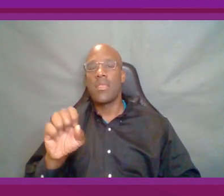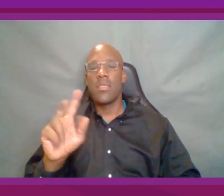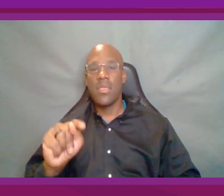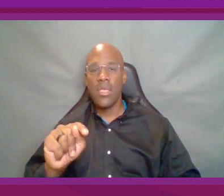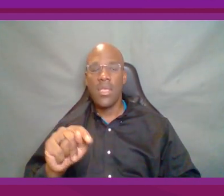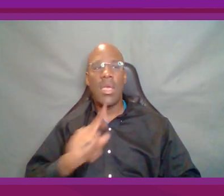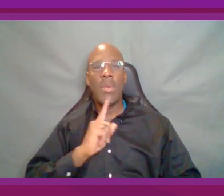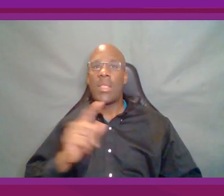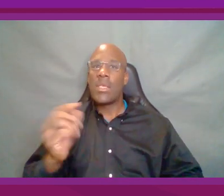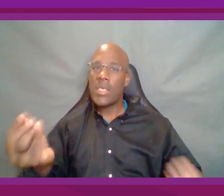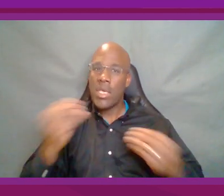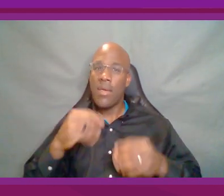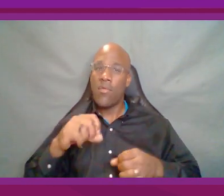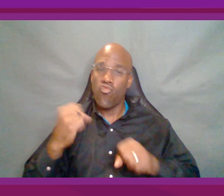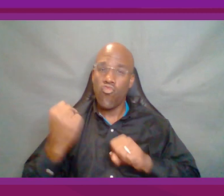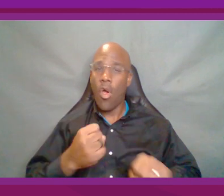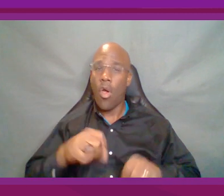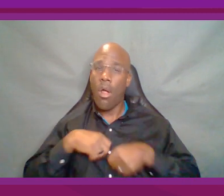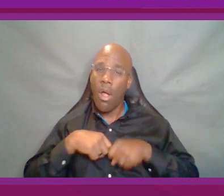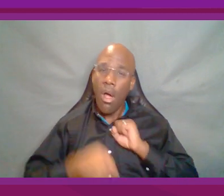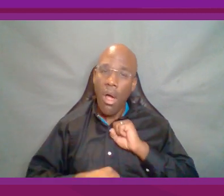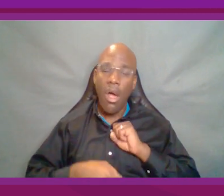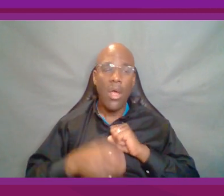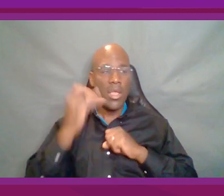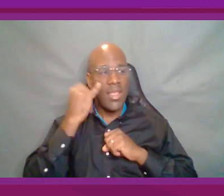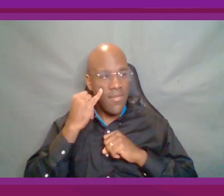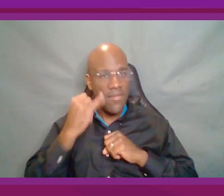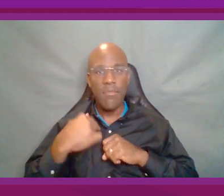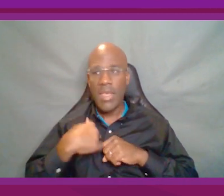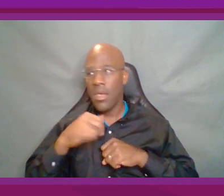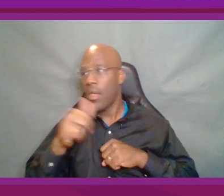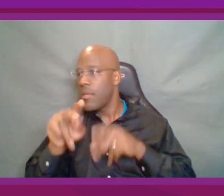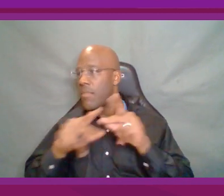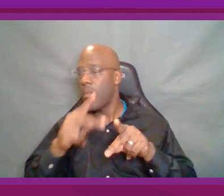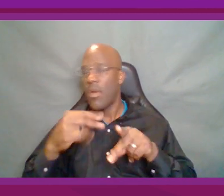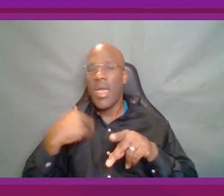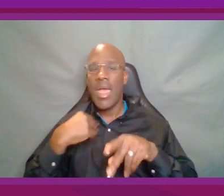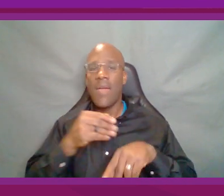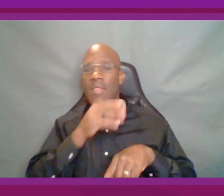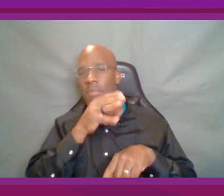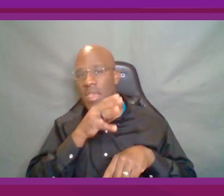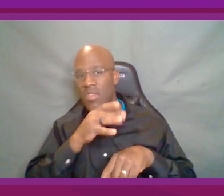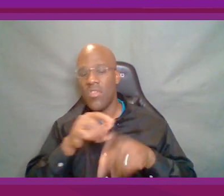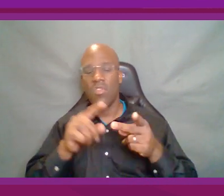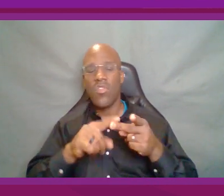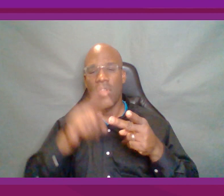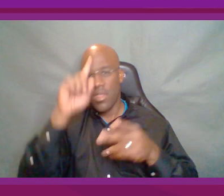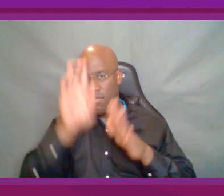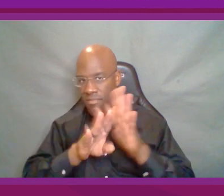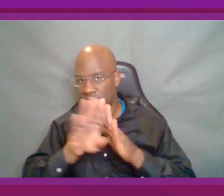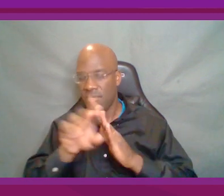deeply hurtful for people who have speech and communication disabilities, accents, use